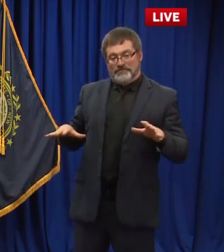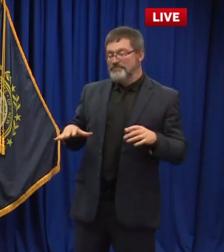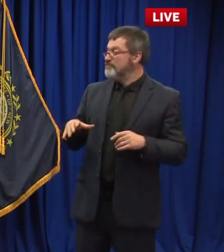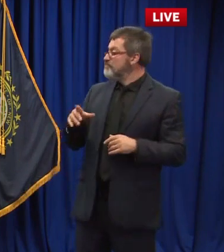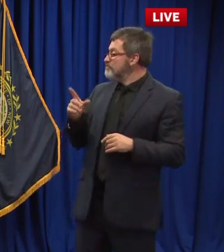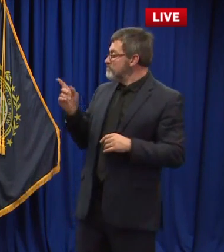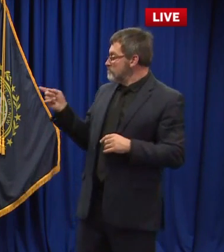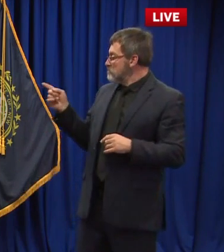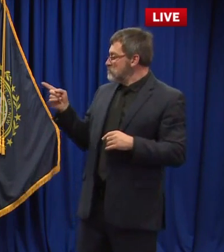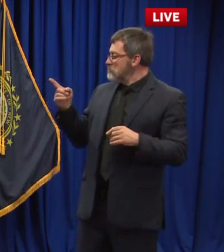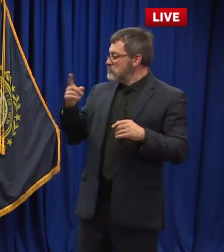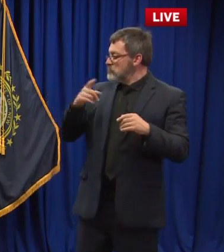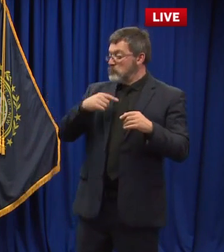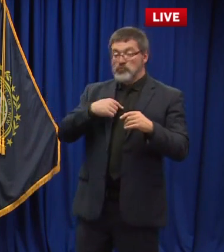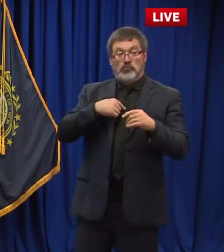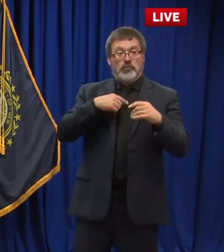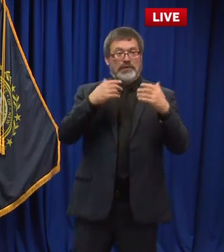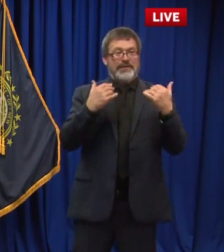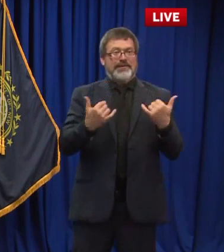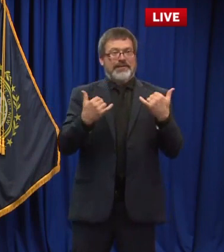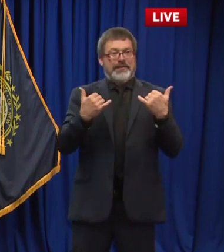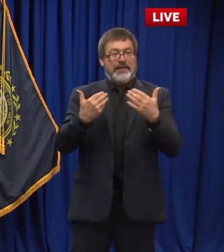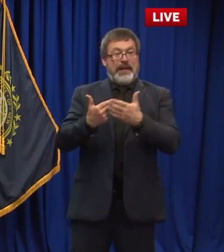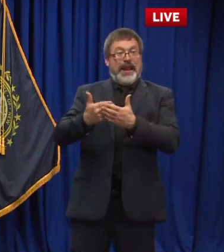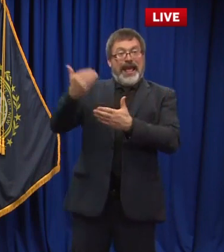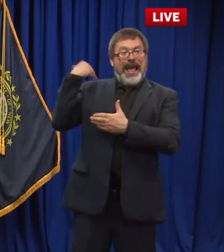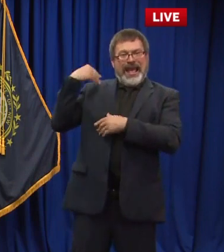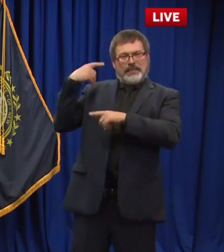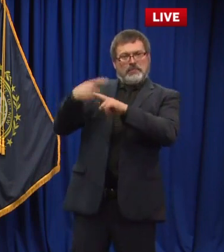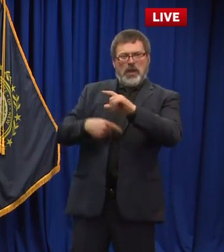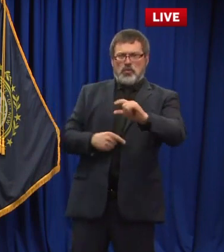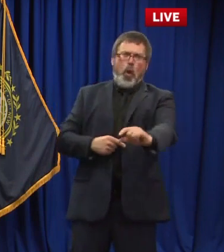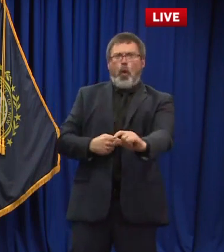ANOTHER ASPECT THAT PPE IS ISOLATION GOWNS.